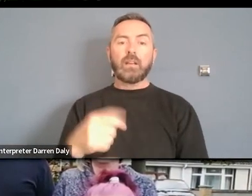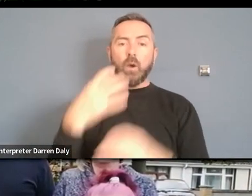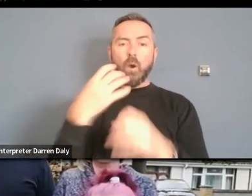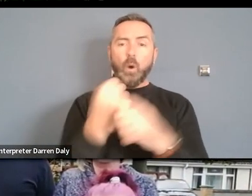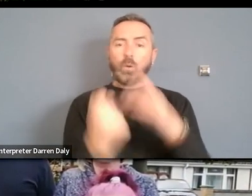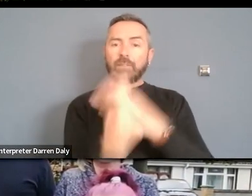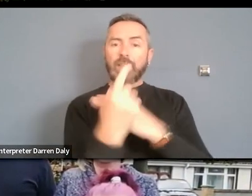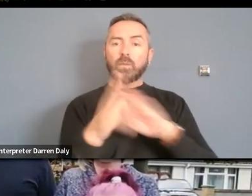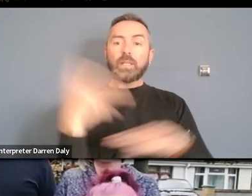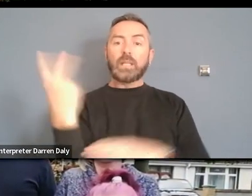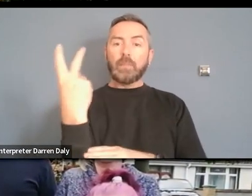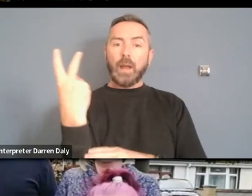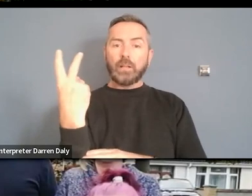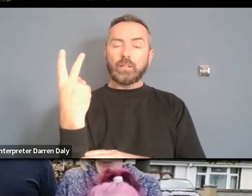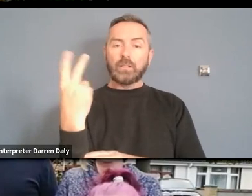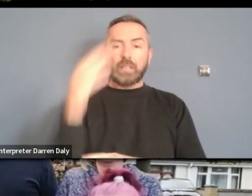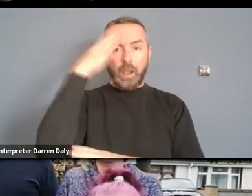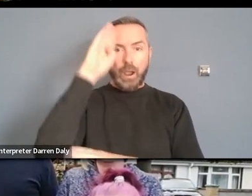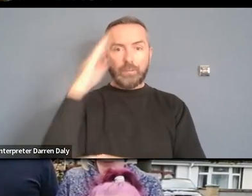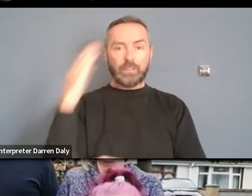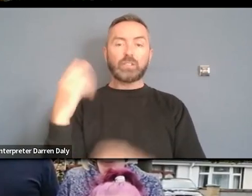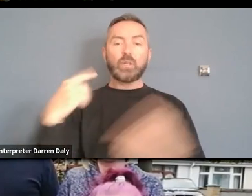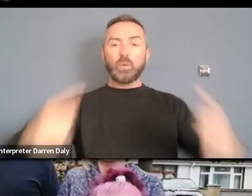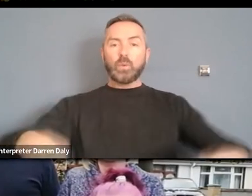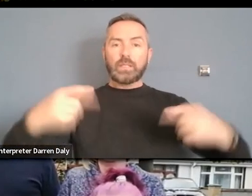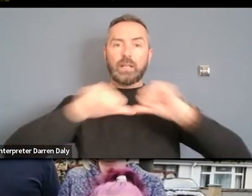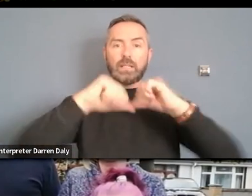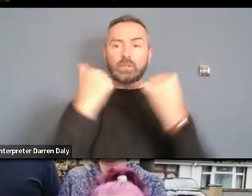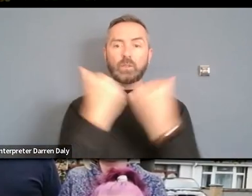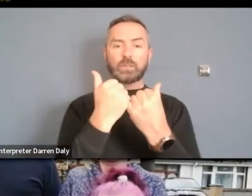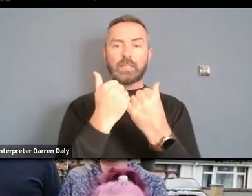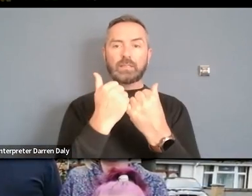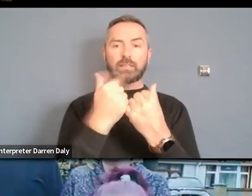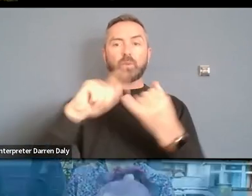Wheelchair Association, and the Think House Building Accessible campaign.